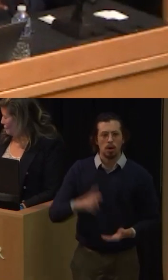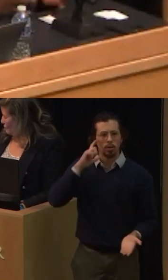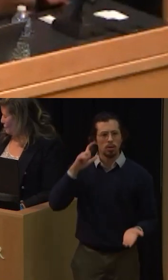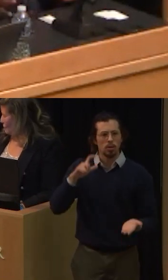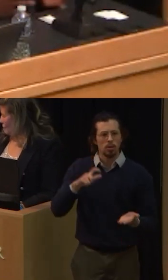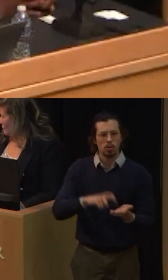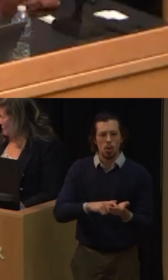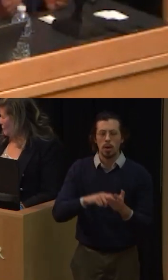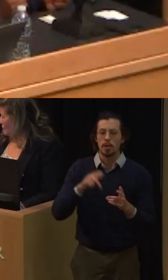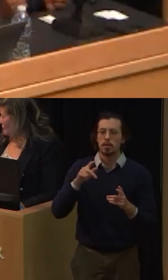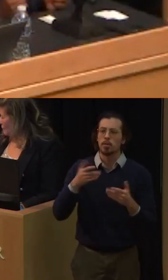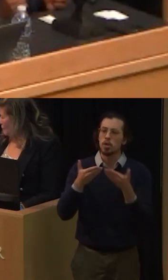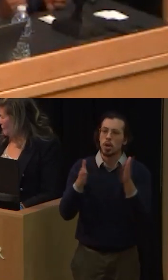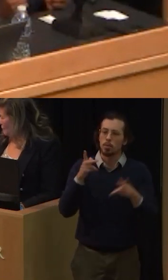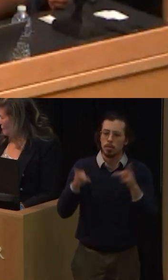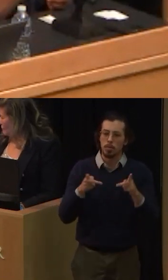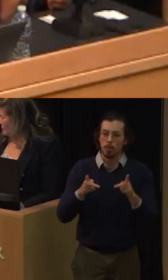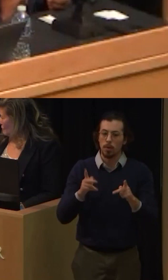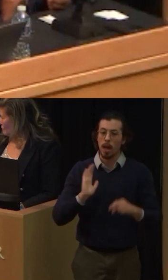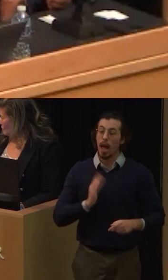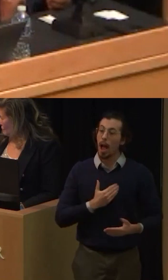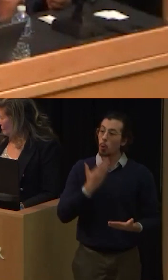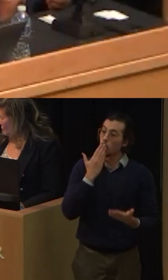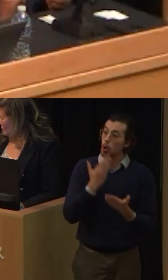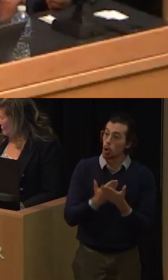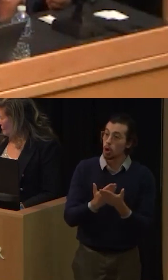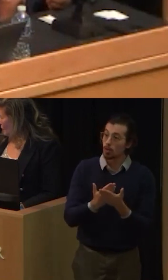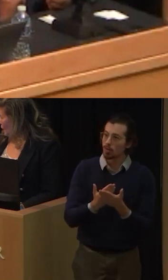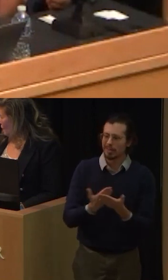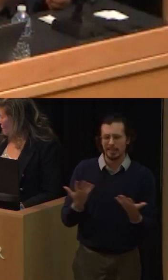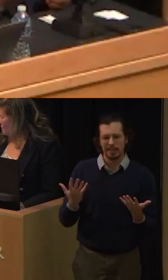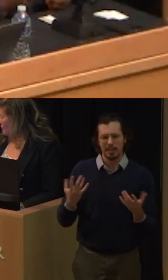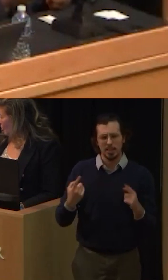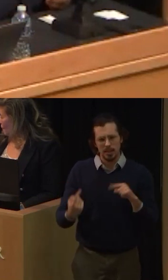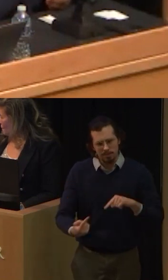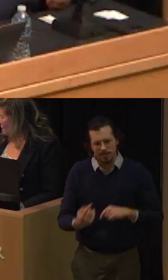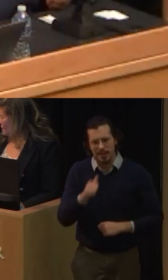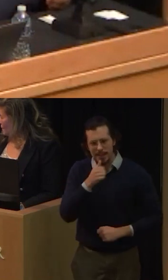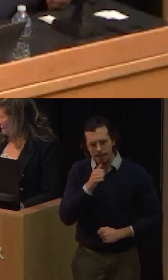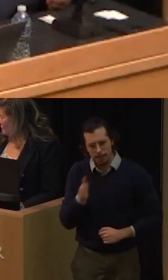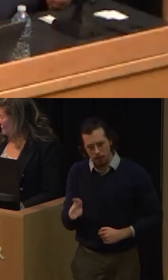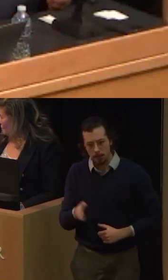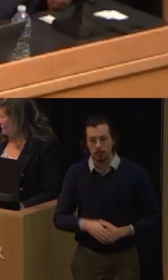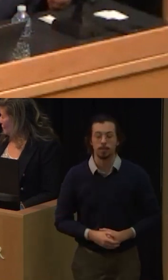of the public good. Now, I have the great fortune of working for an organization that is responsible for transferring assets